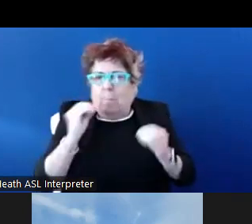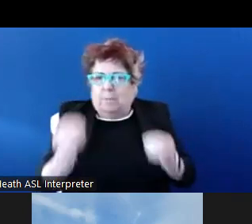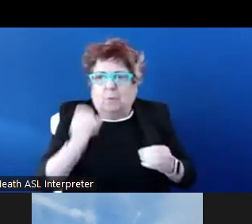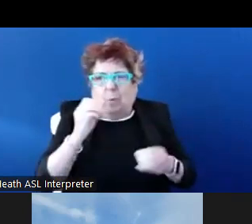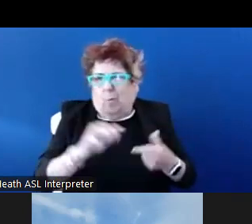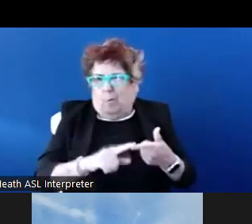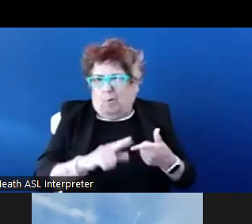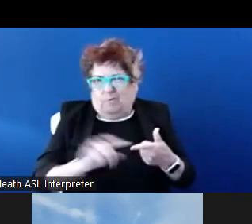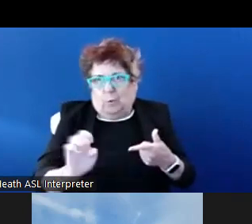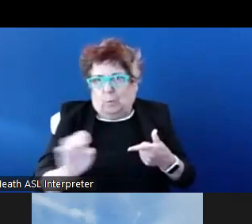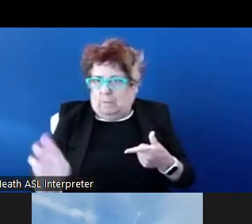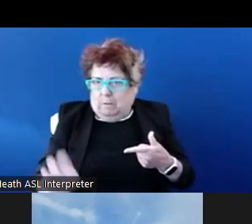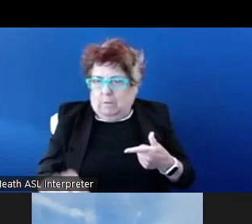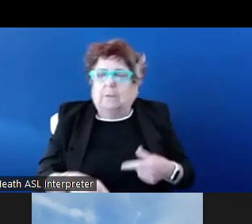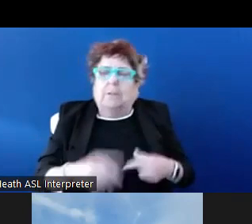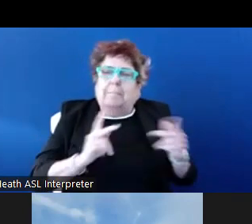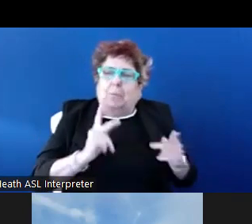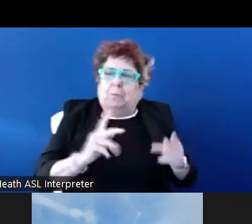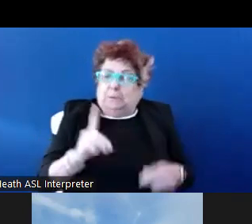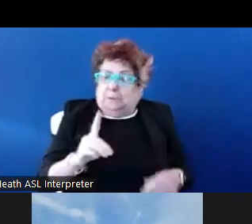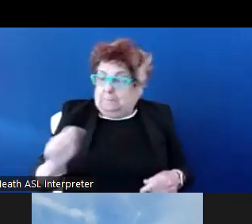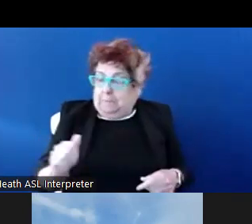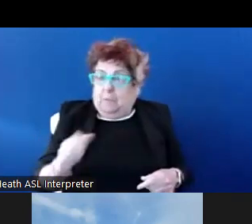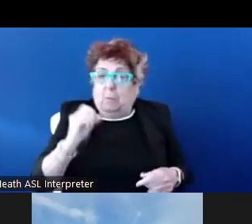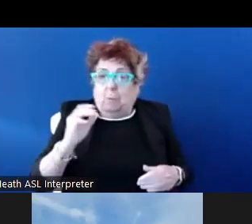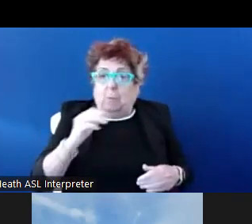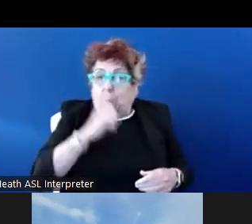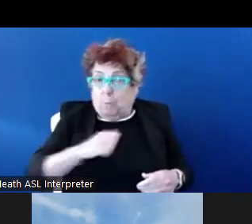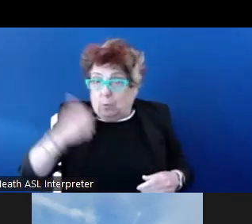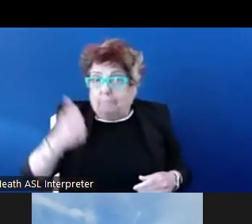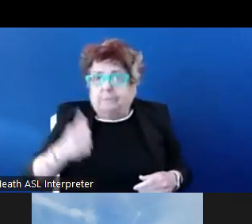are a significant and unfortunately growing proportion of